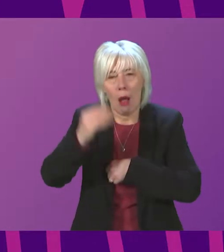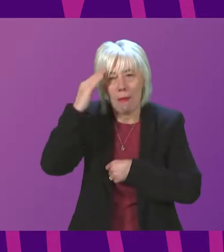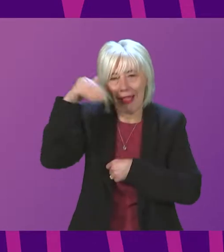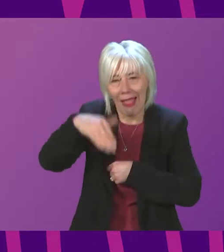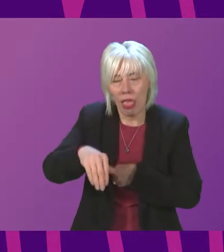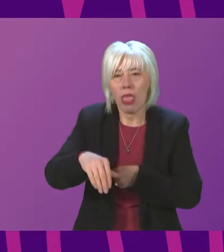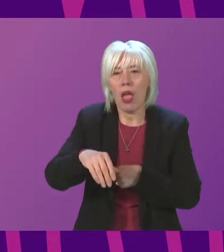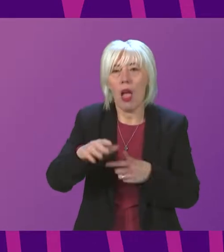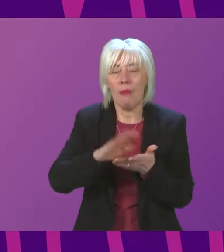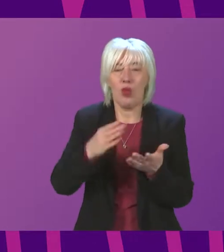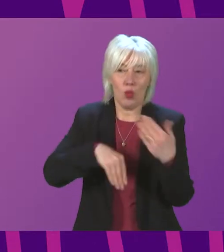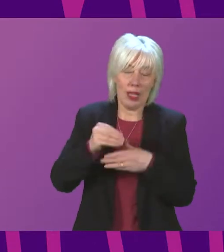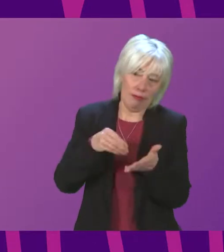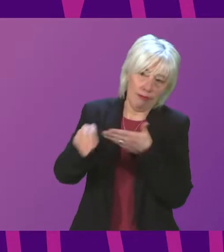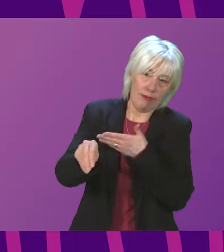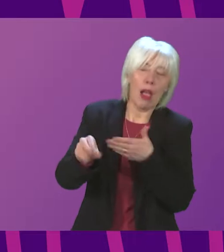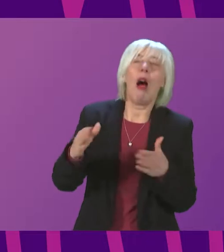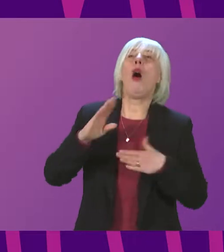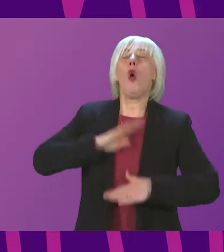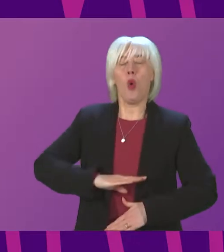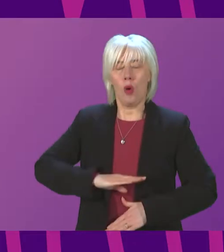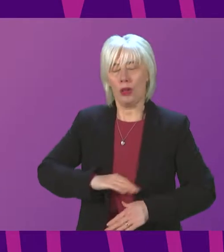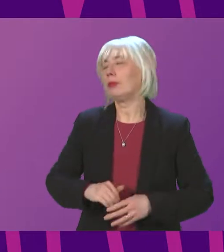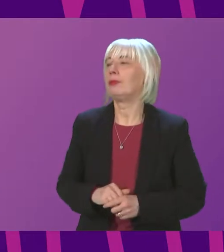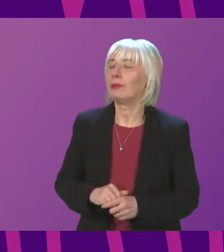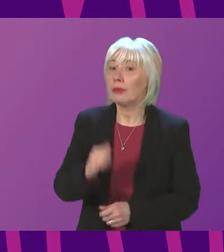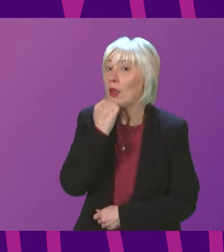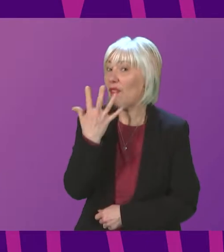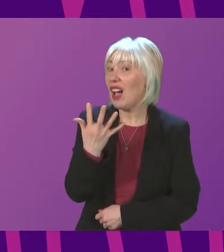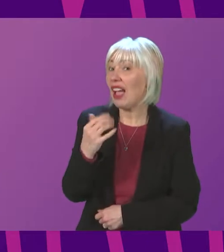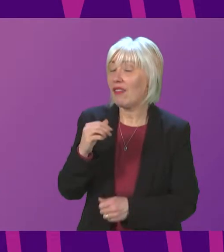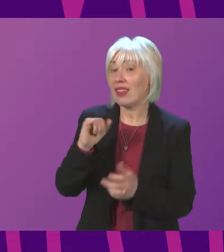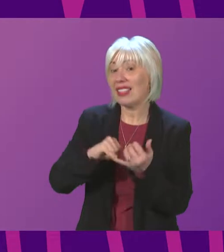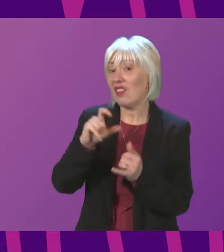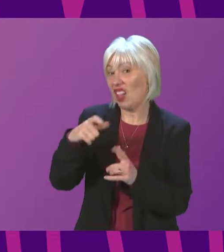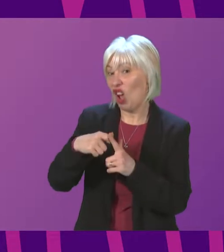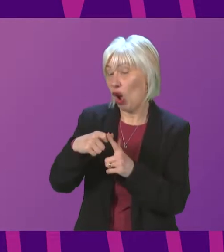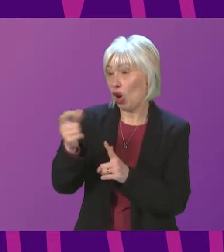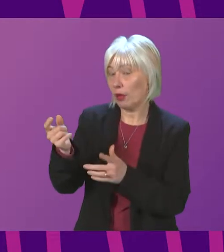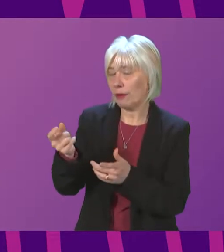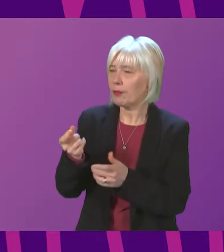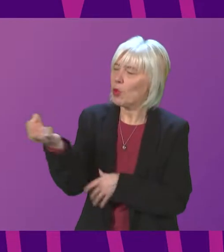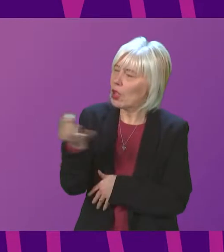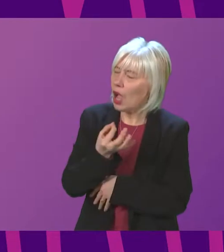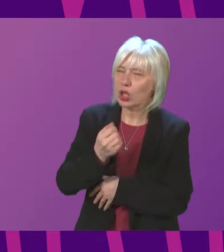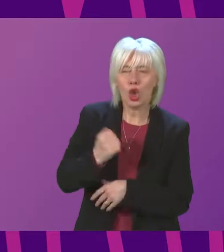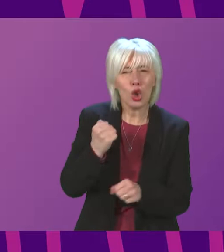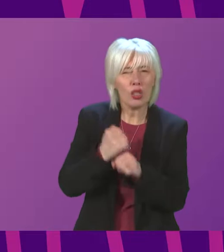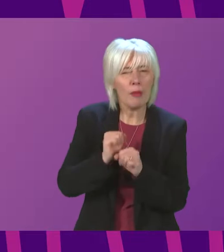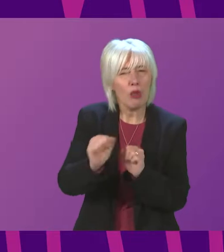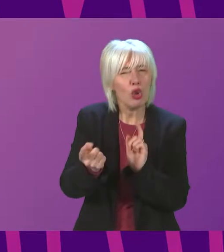To ask the First Minister what the Scottish Government’s response is to the Information